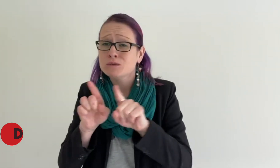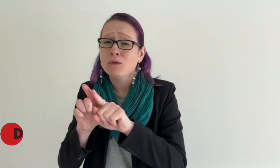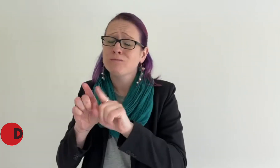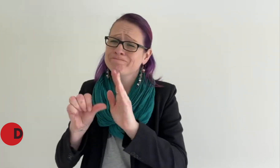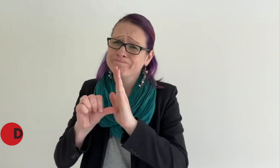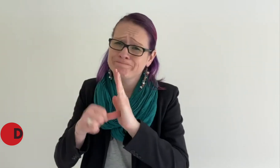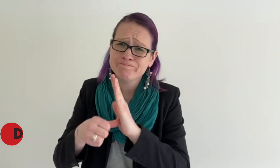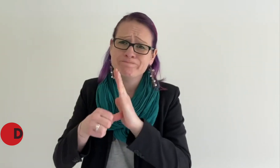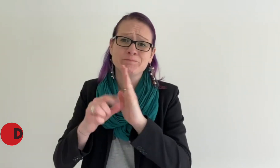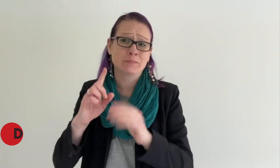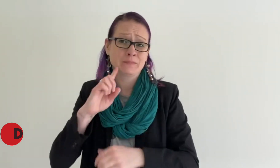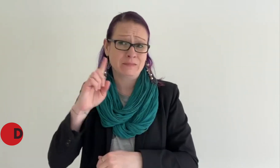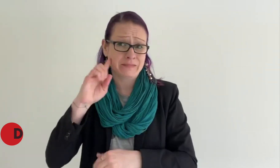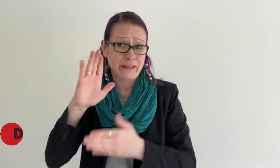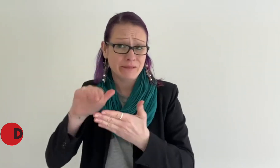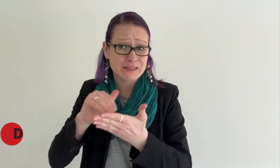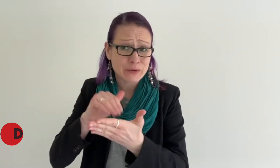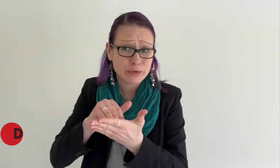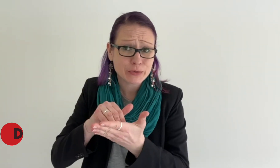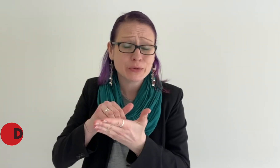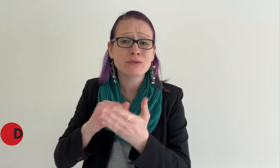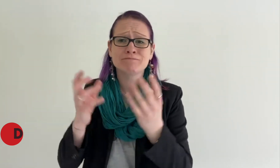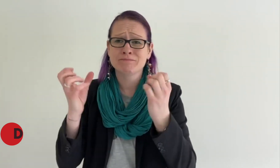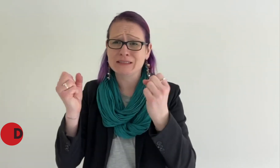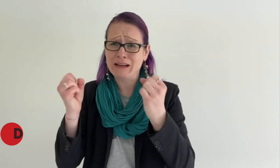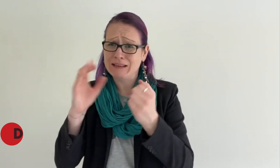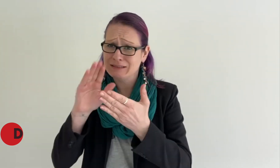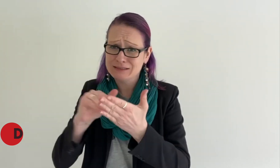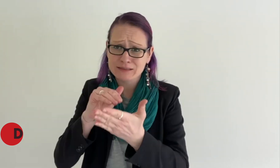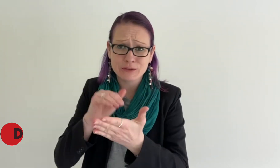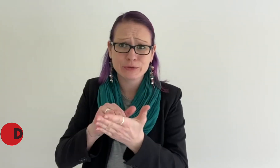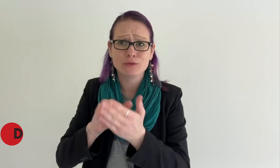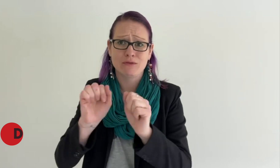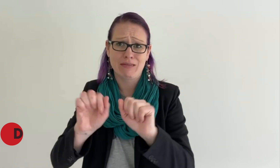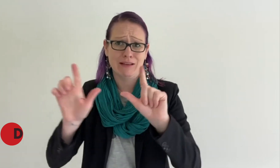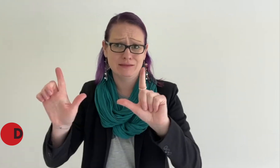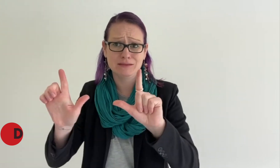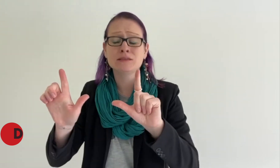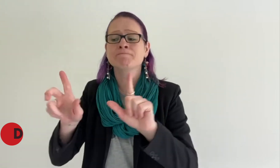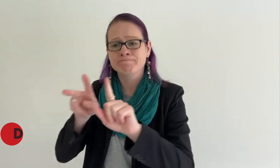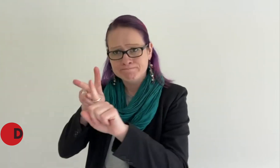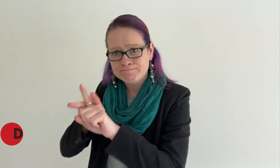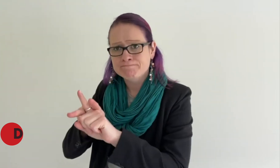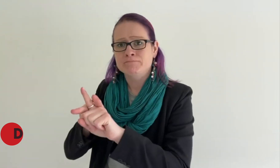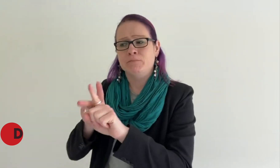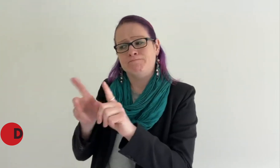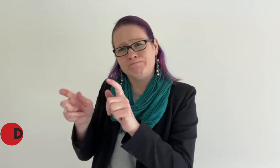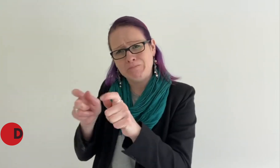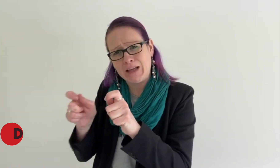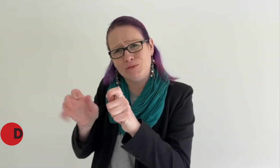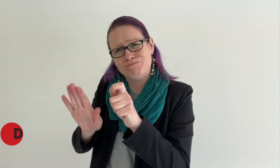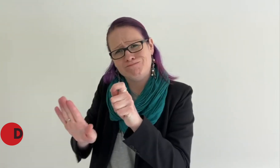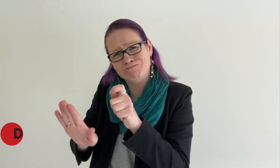and also emphasize Deaf-centred leadership and for signing communities